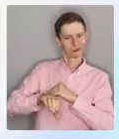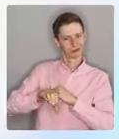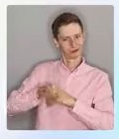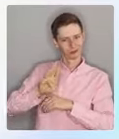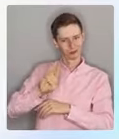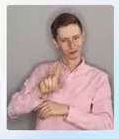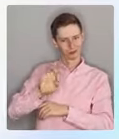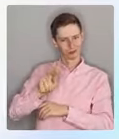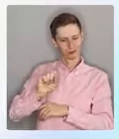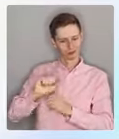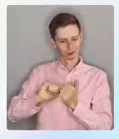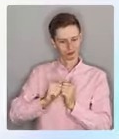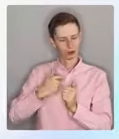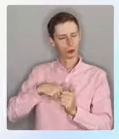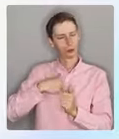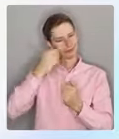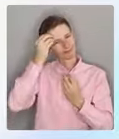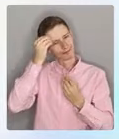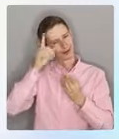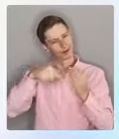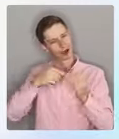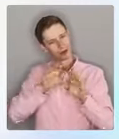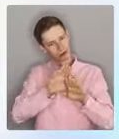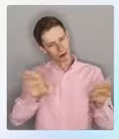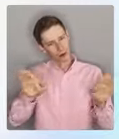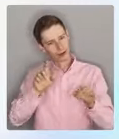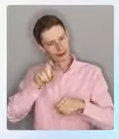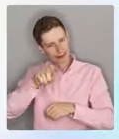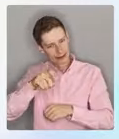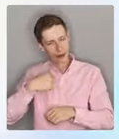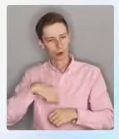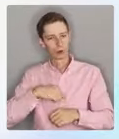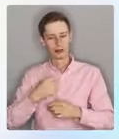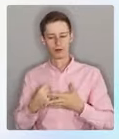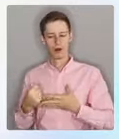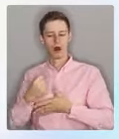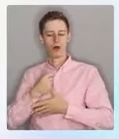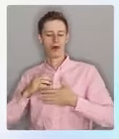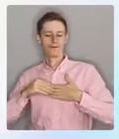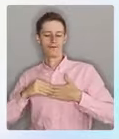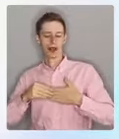We know you have a lot going on, so we're prioritizing flexibility in our suggested use of this API.